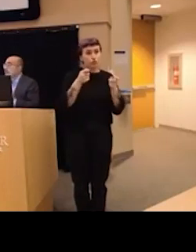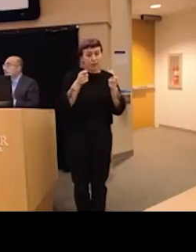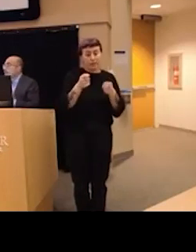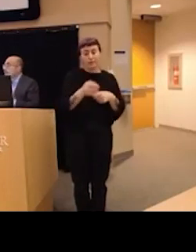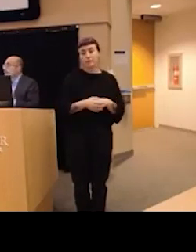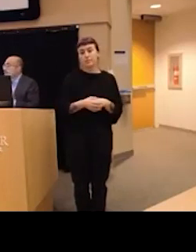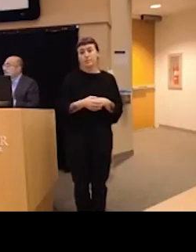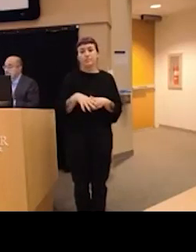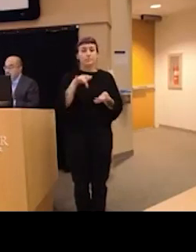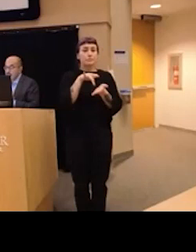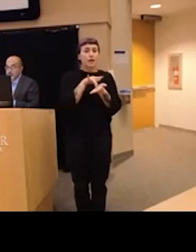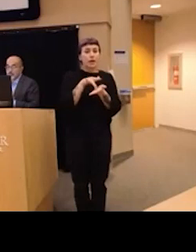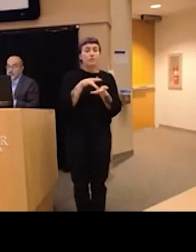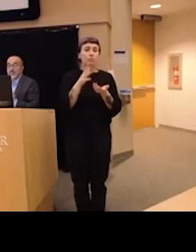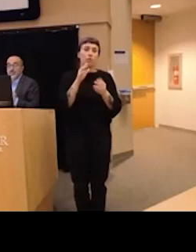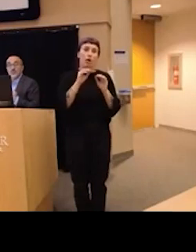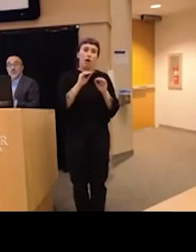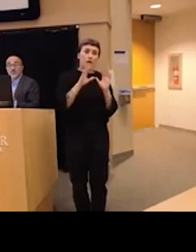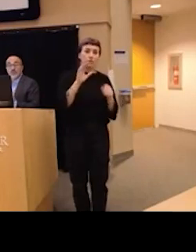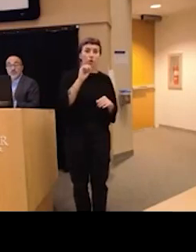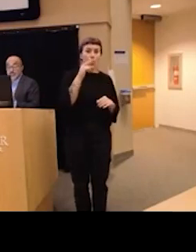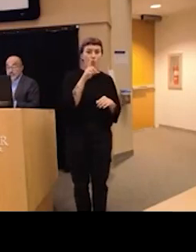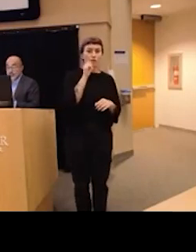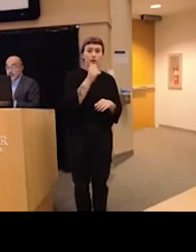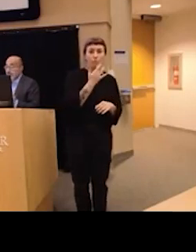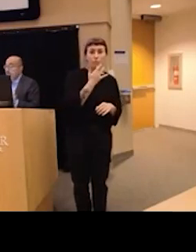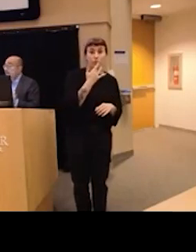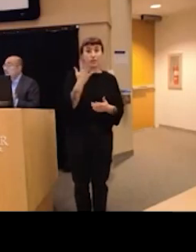medications obviously non opas are preferred is there a role for any injection that might help U